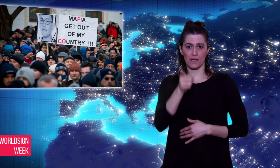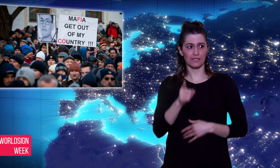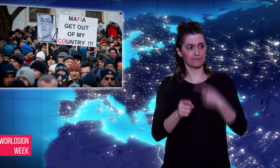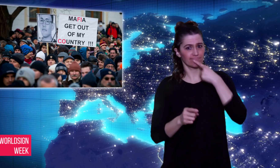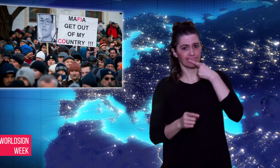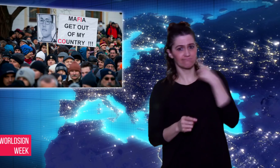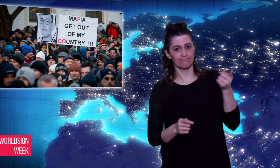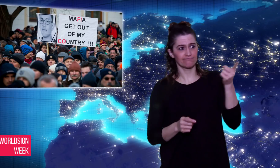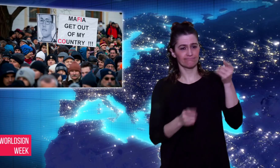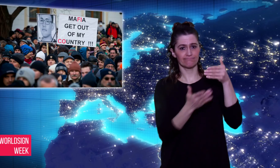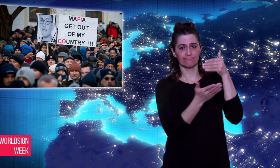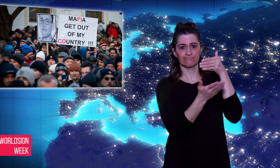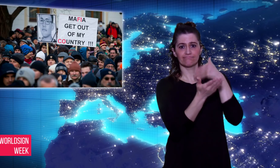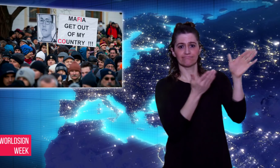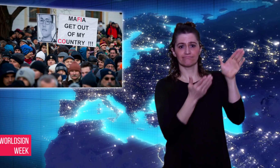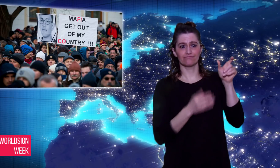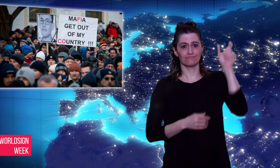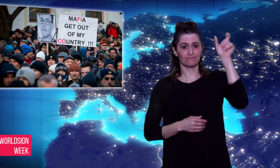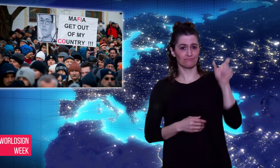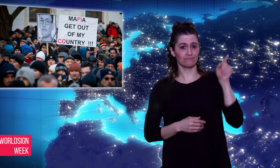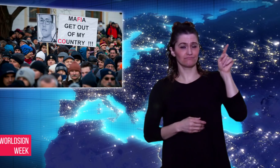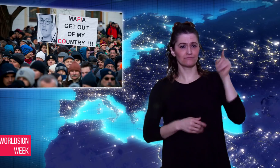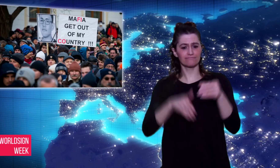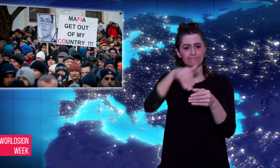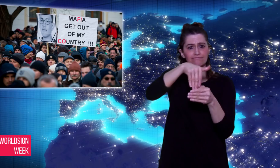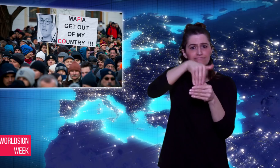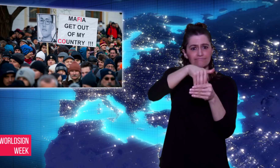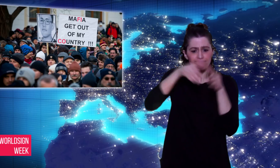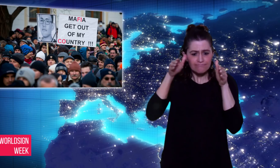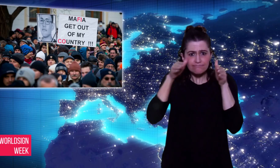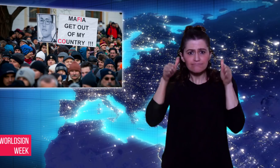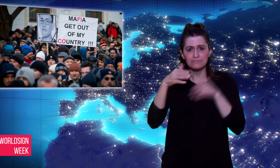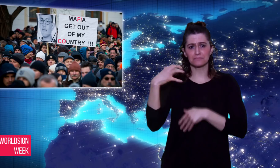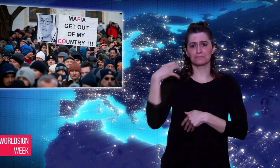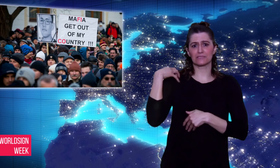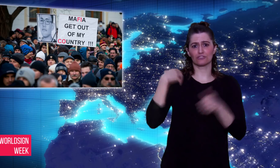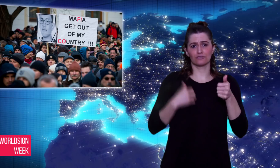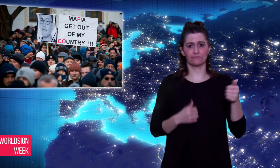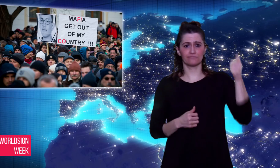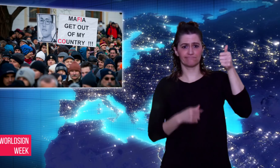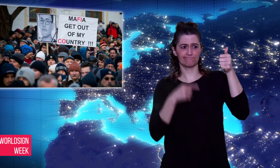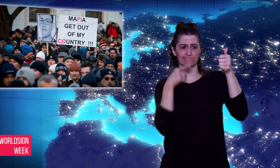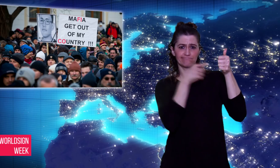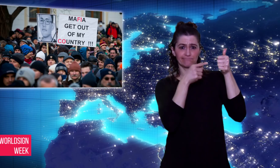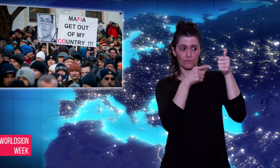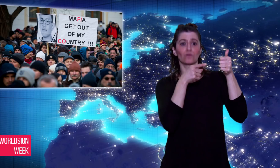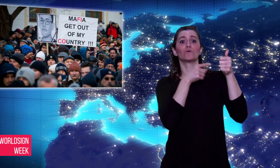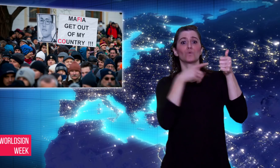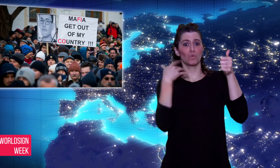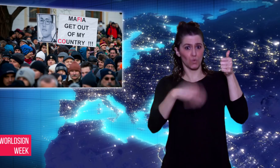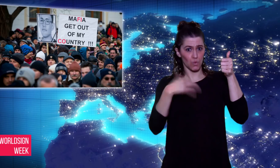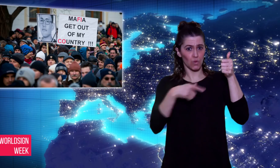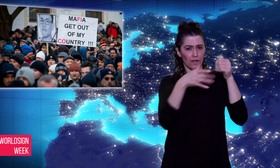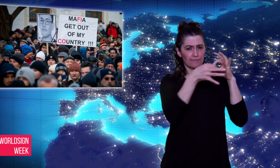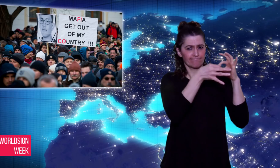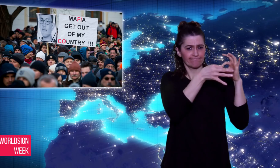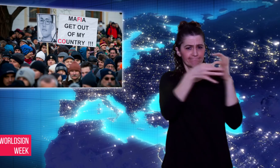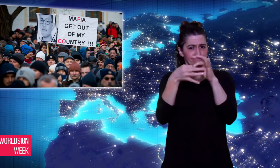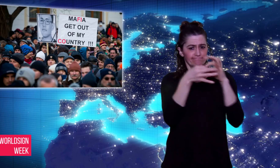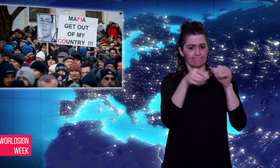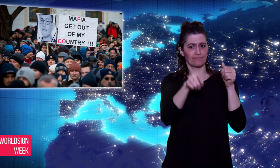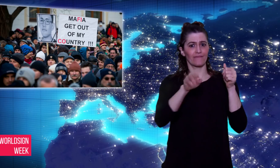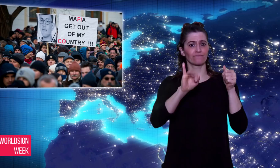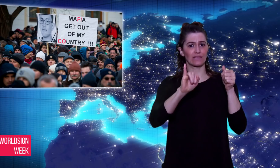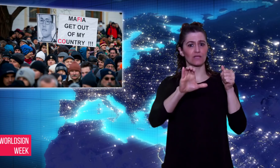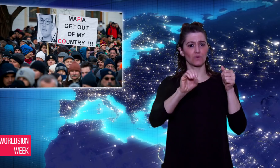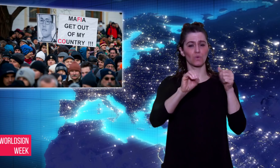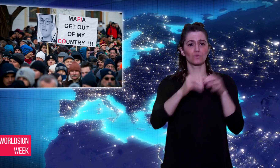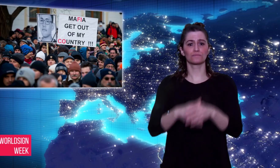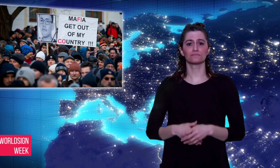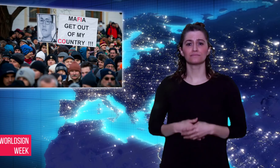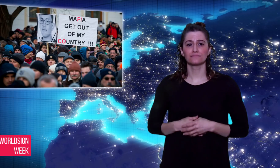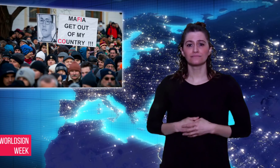either resign or fire the Interior